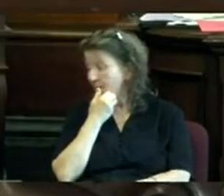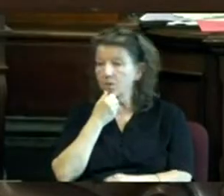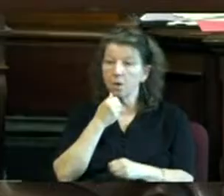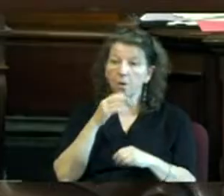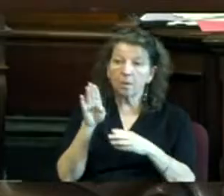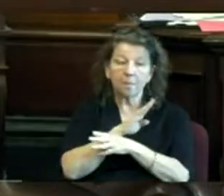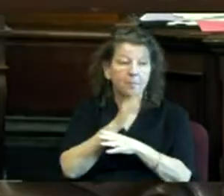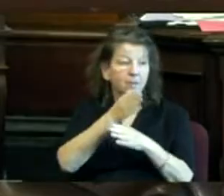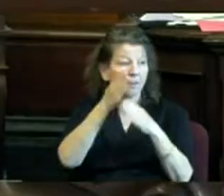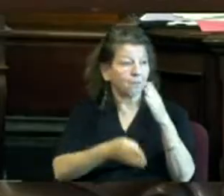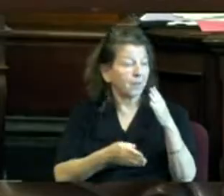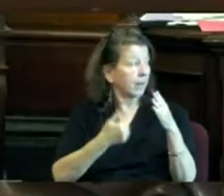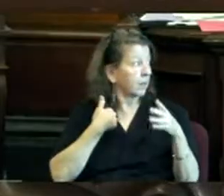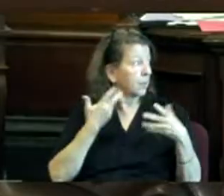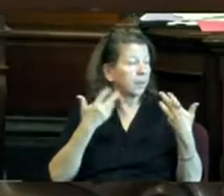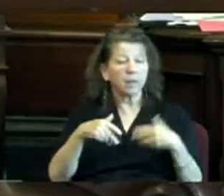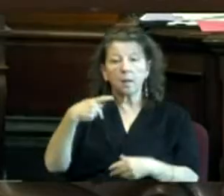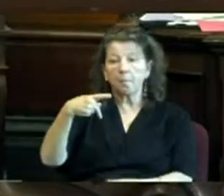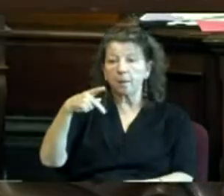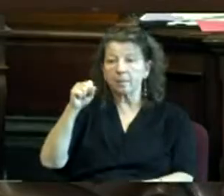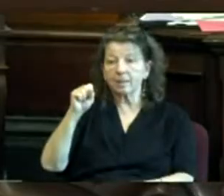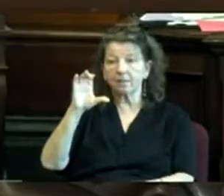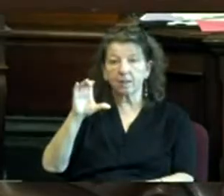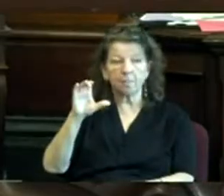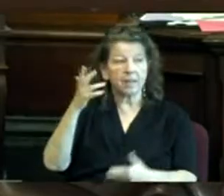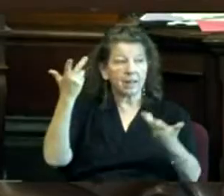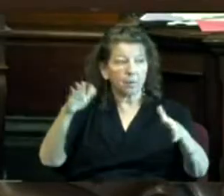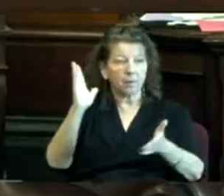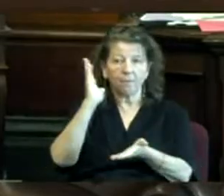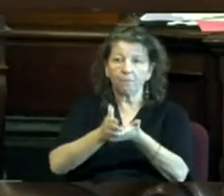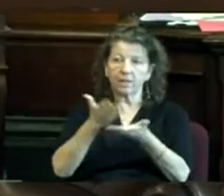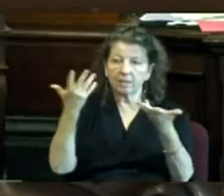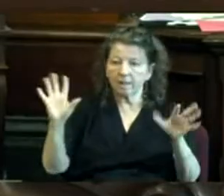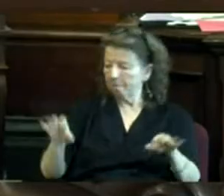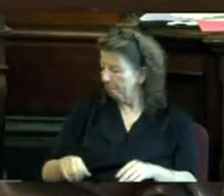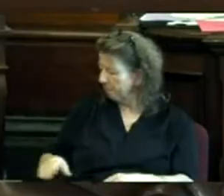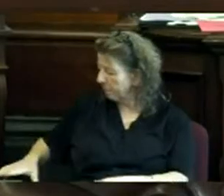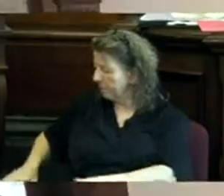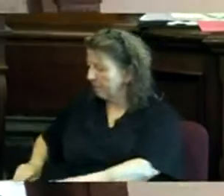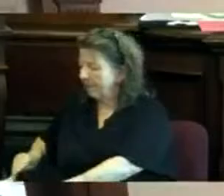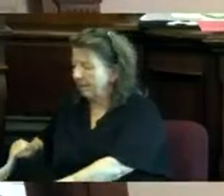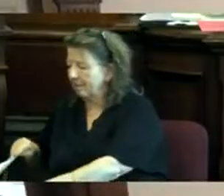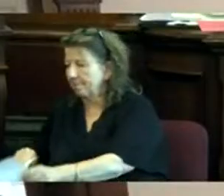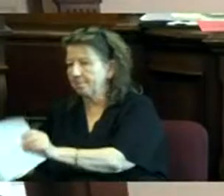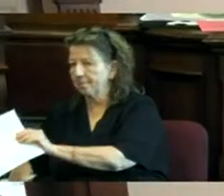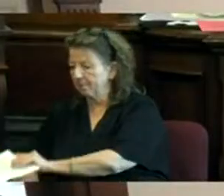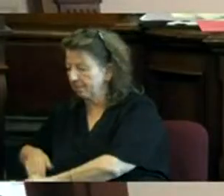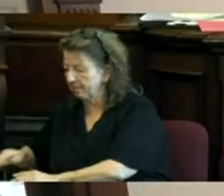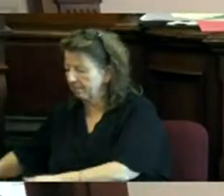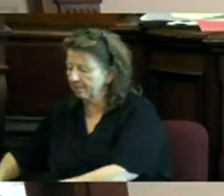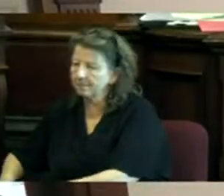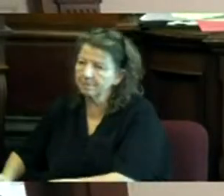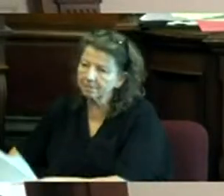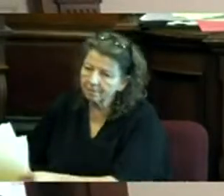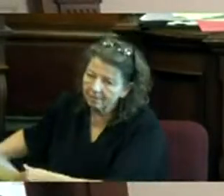at the request of our council president. And so with no further business to come before